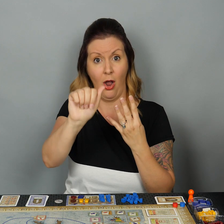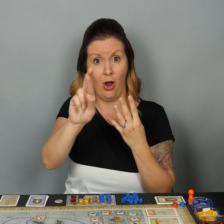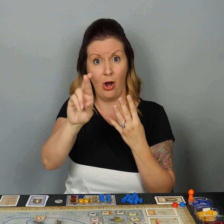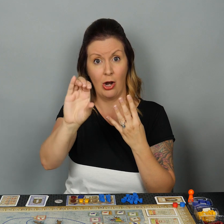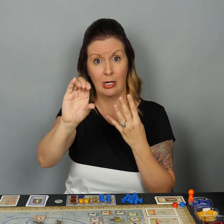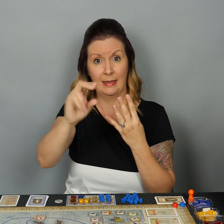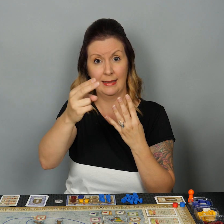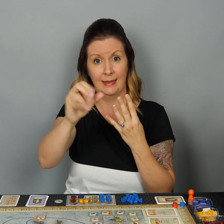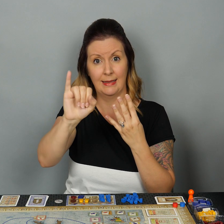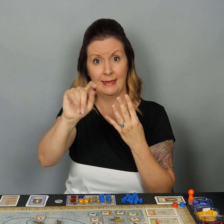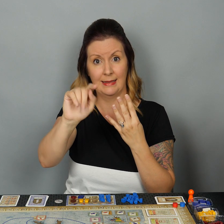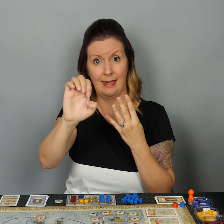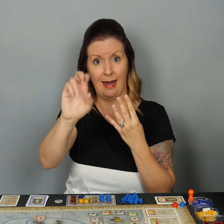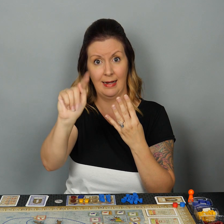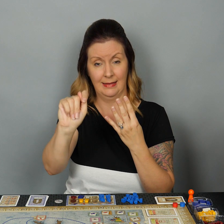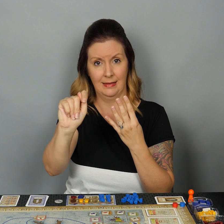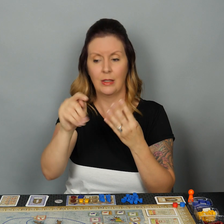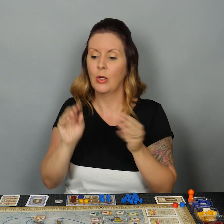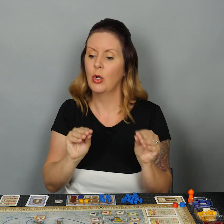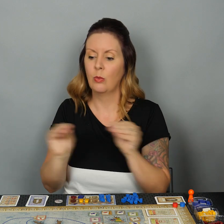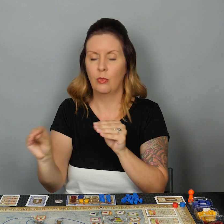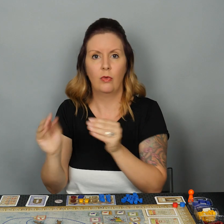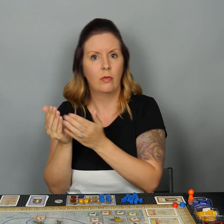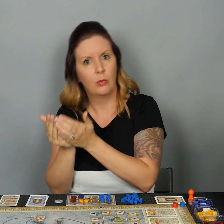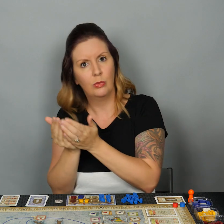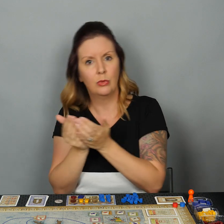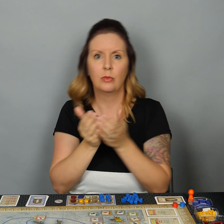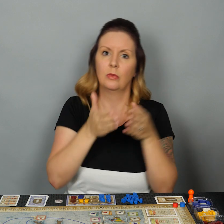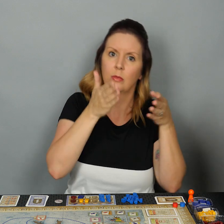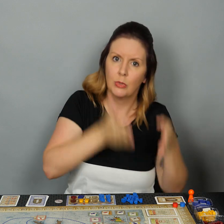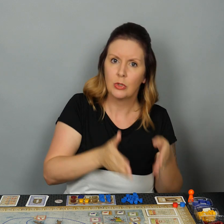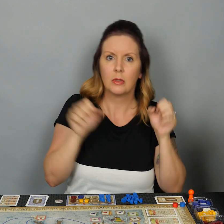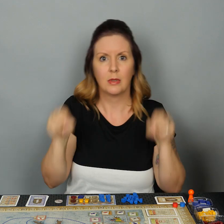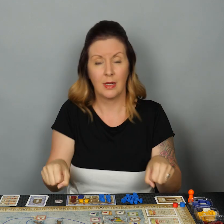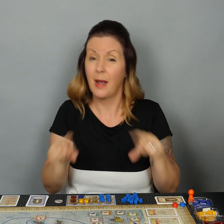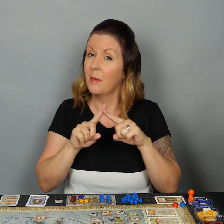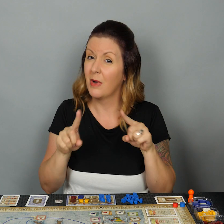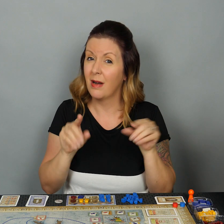If you play the Architect card, you can move your colonists.